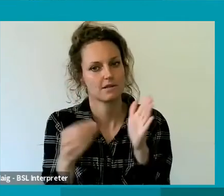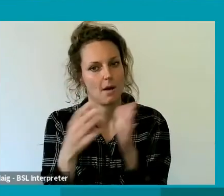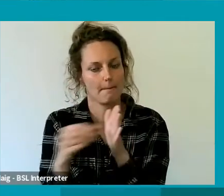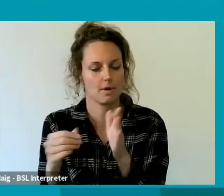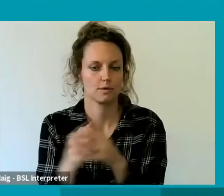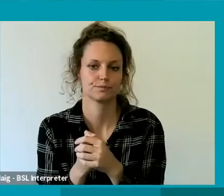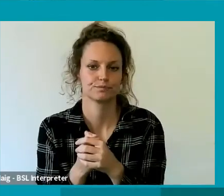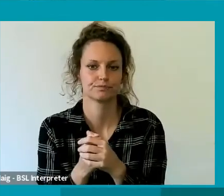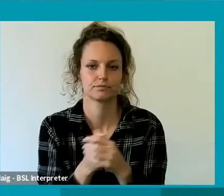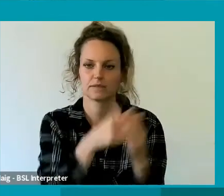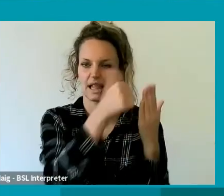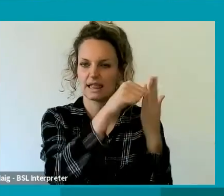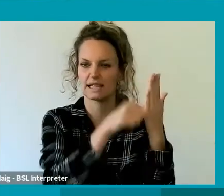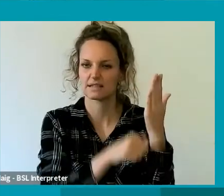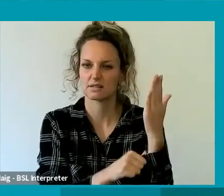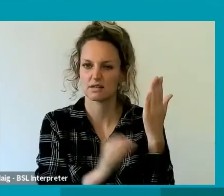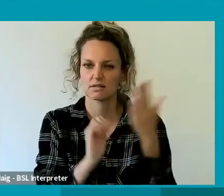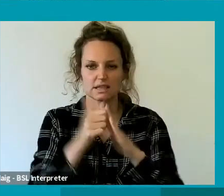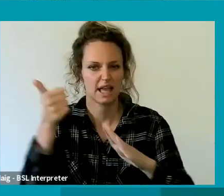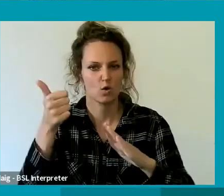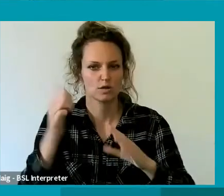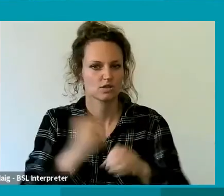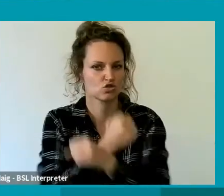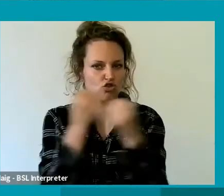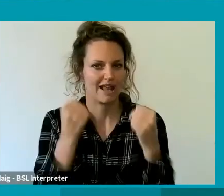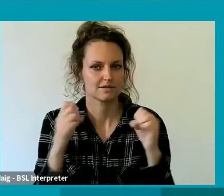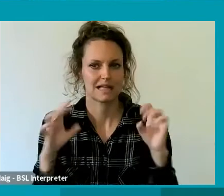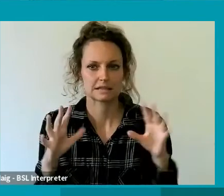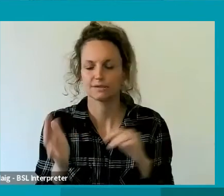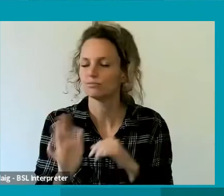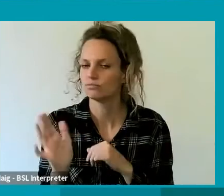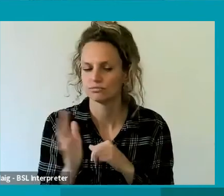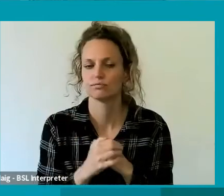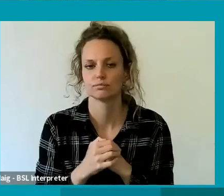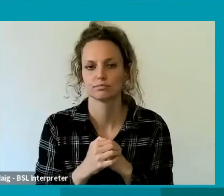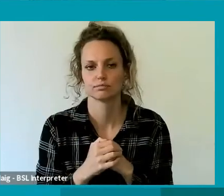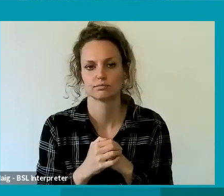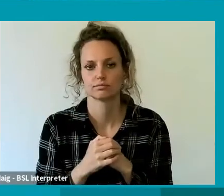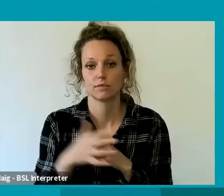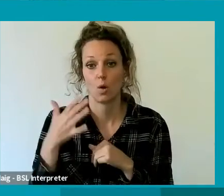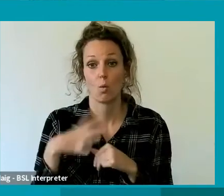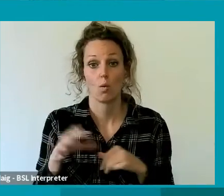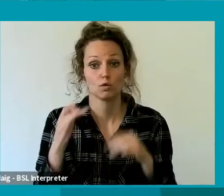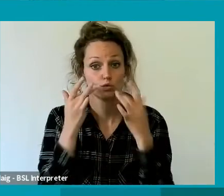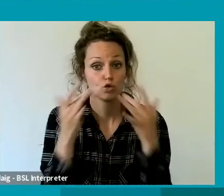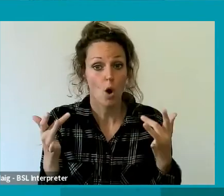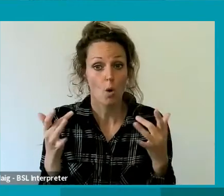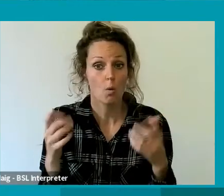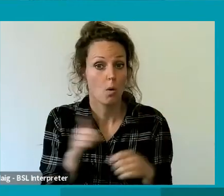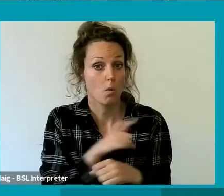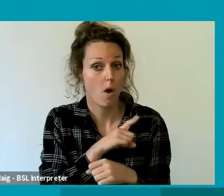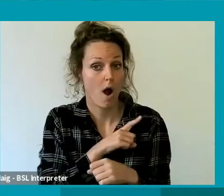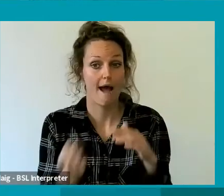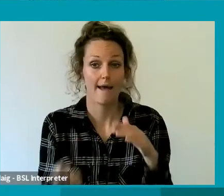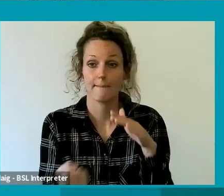your skills in your strengths. You want to share why they matter and how they matter.